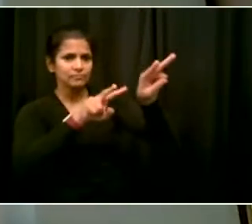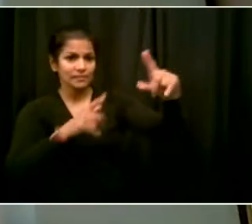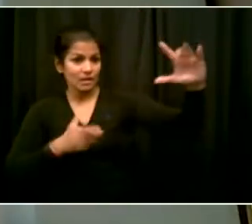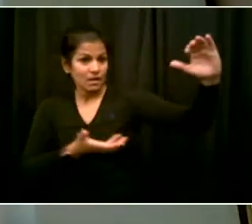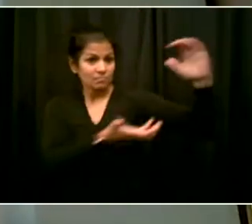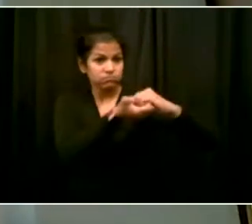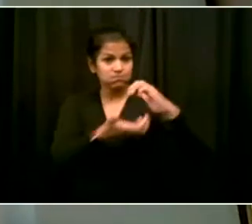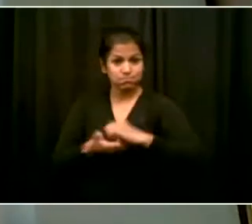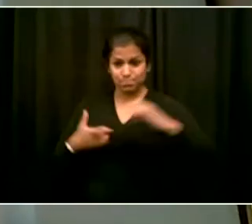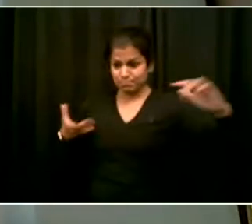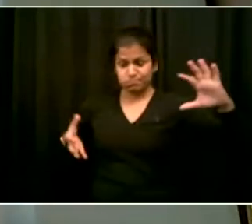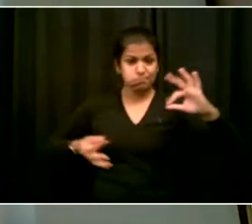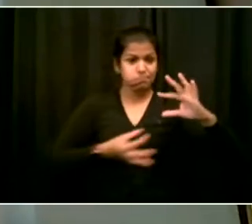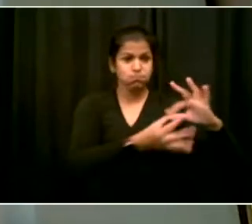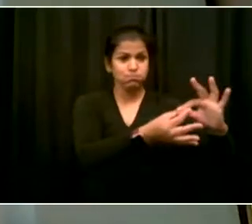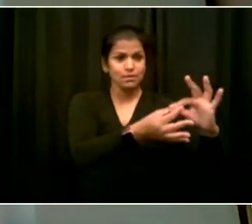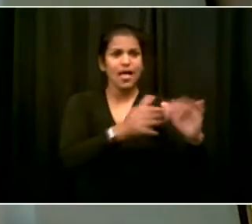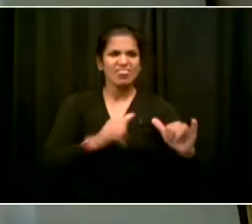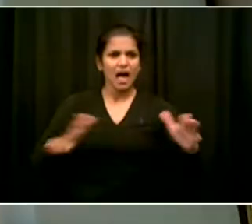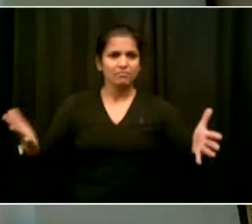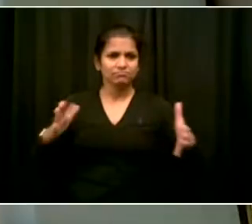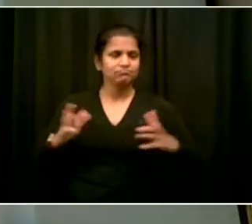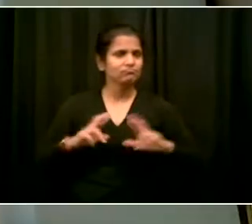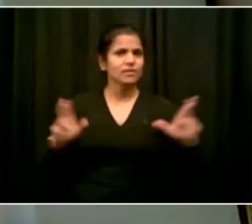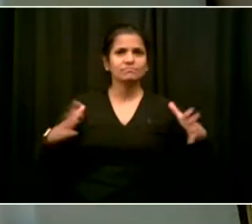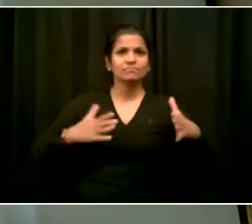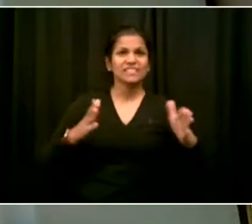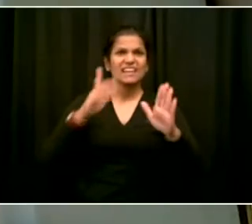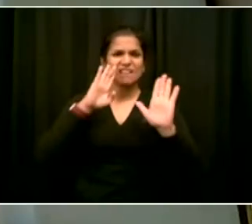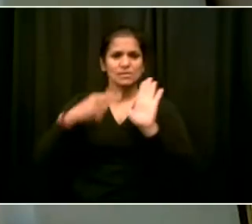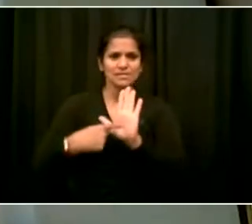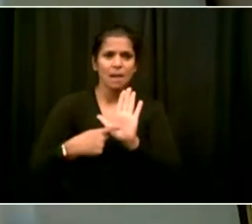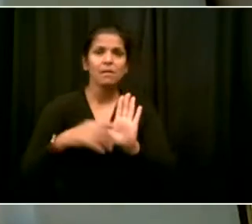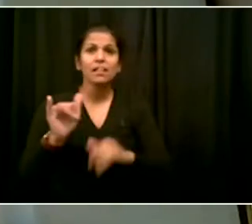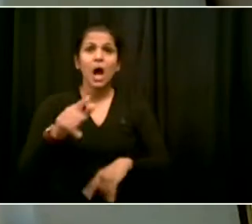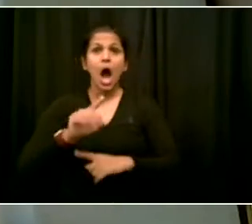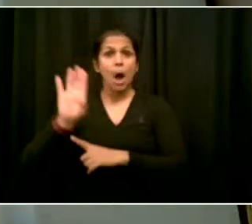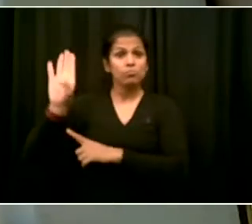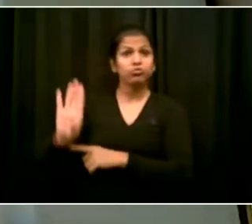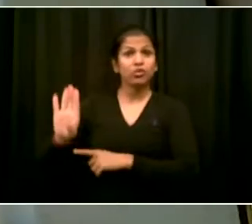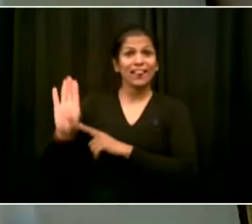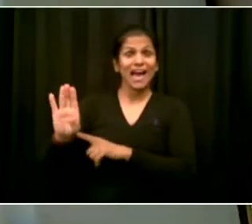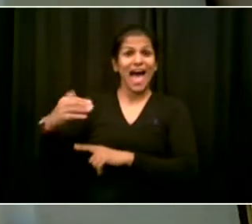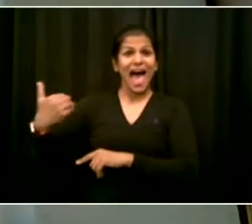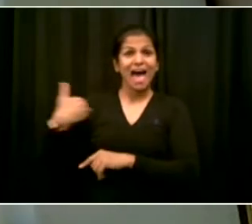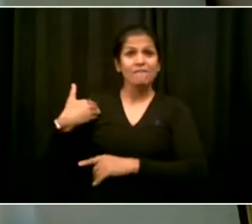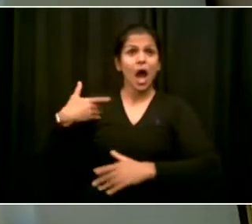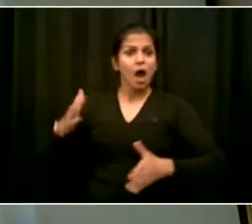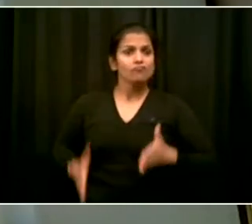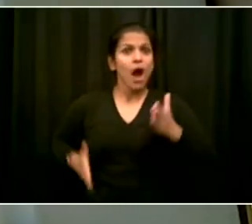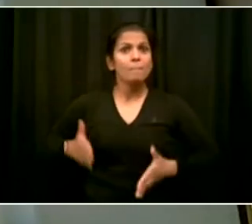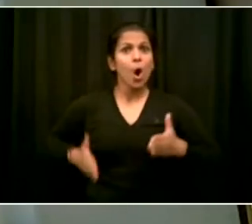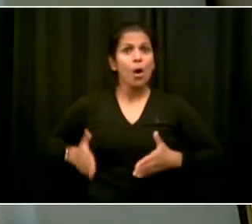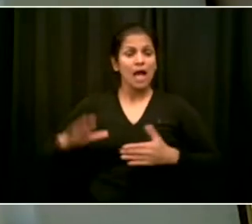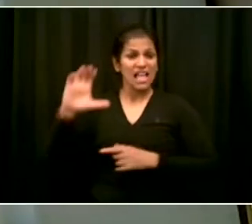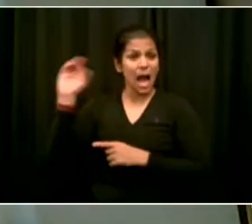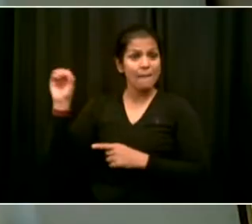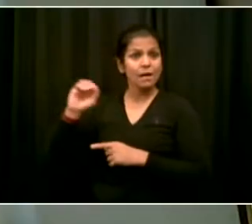RESPONSE AND LIFE SCIENCES. I THINK THE PANDEMIC RESPONSE LAB IS A GREAT EXAMPLE OF THAT THEY ARE